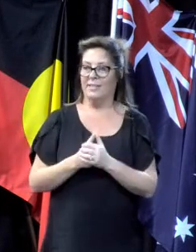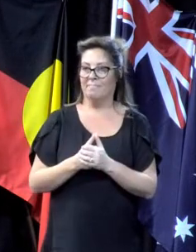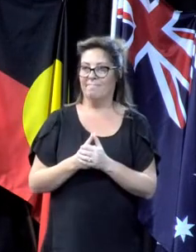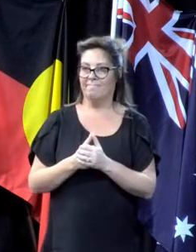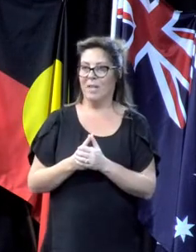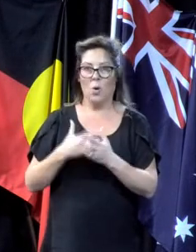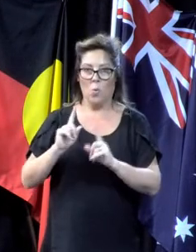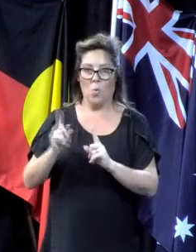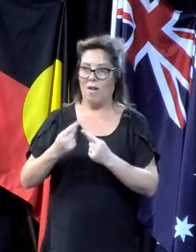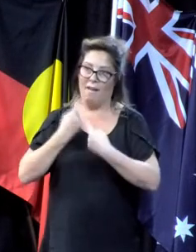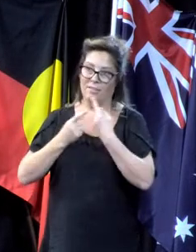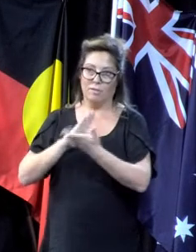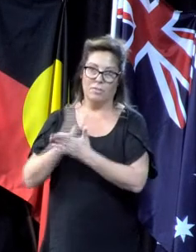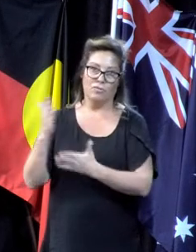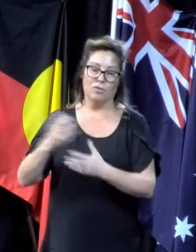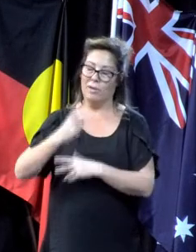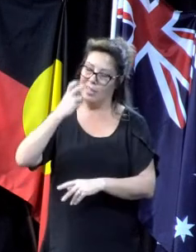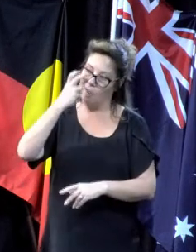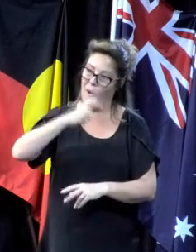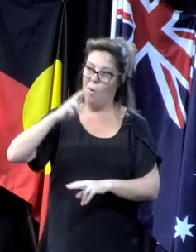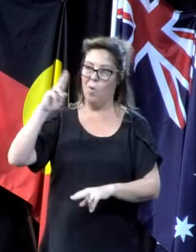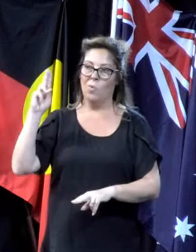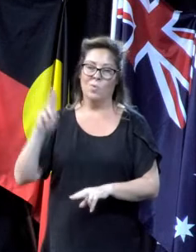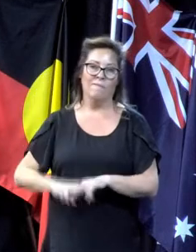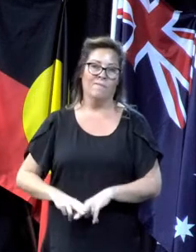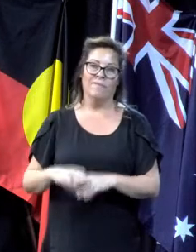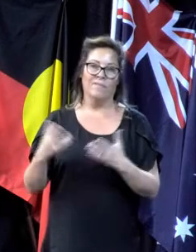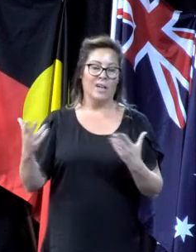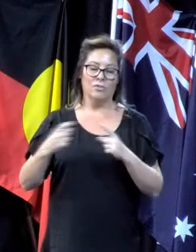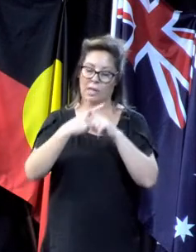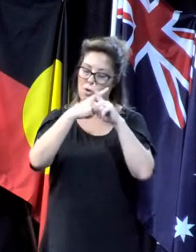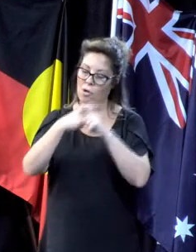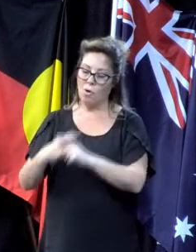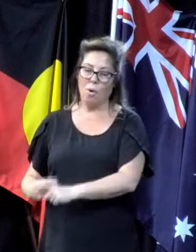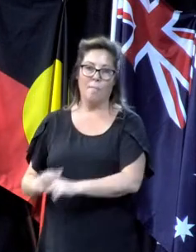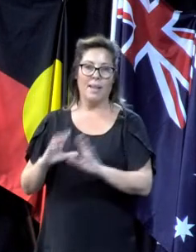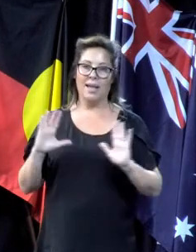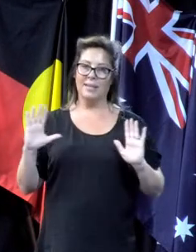The complexity of – the complexity of students that are enrolling in our